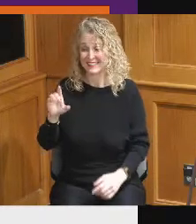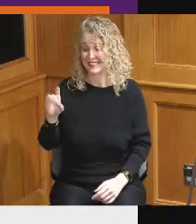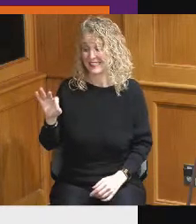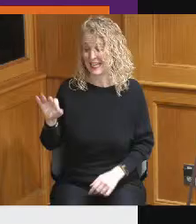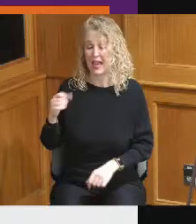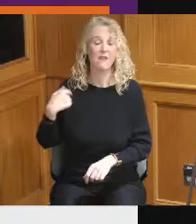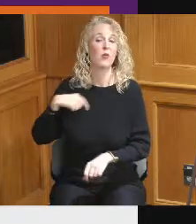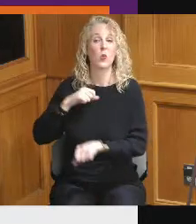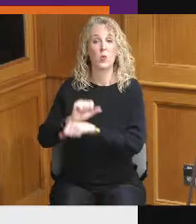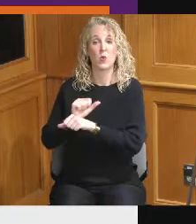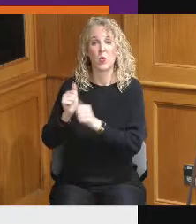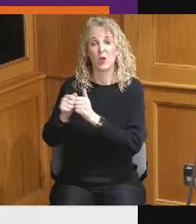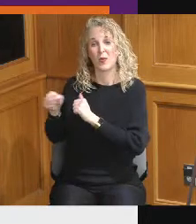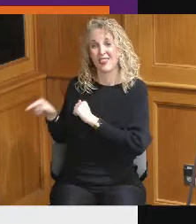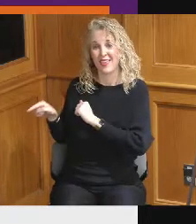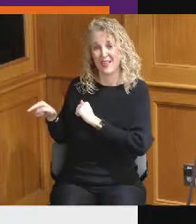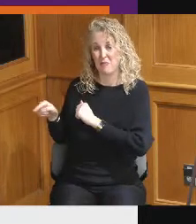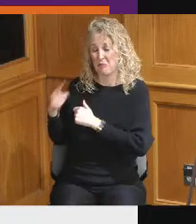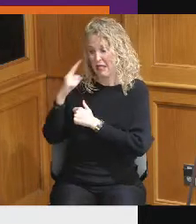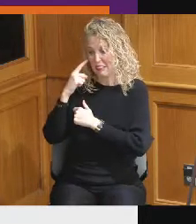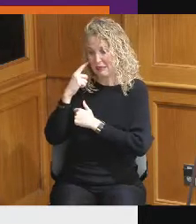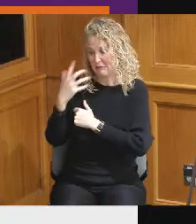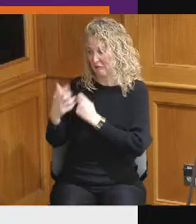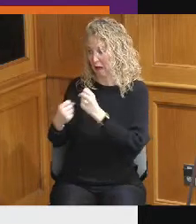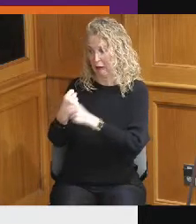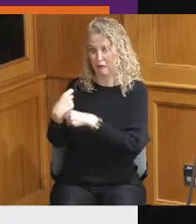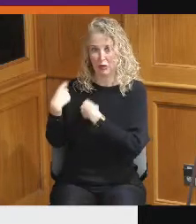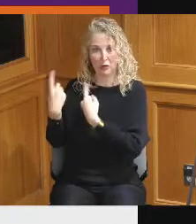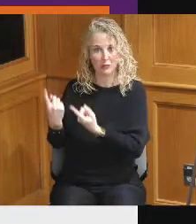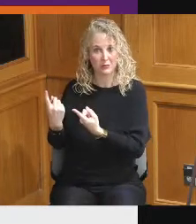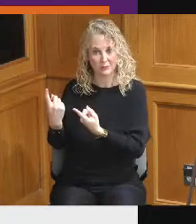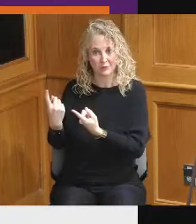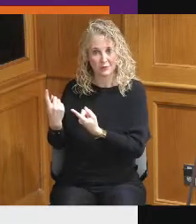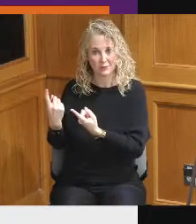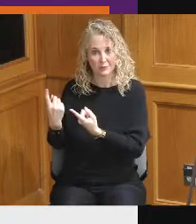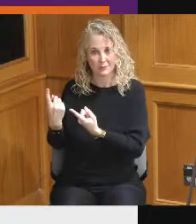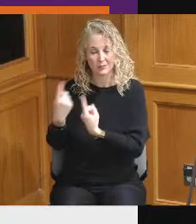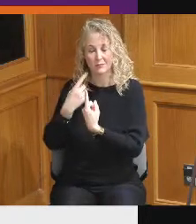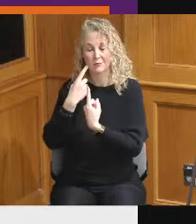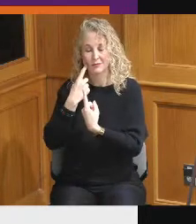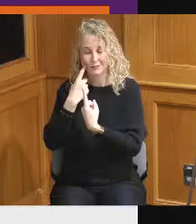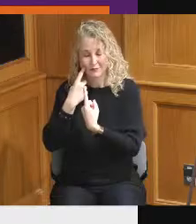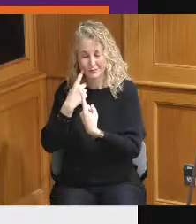that project and a few others for probably five years and and it's something that is incredibly